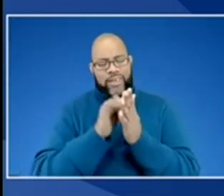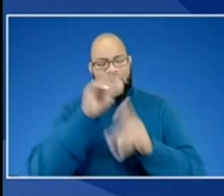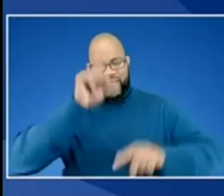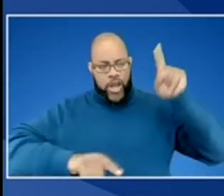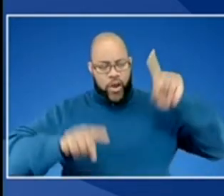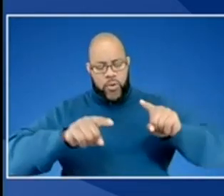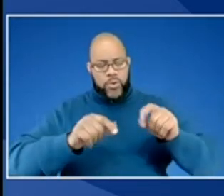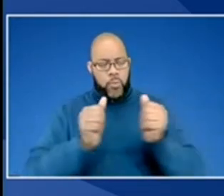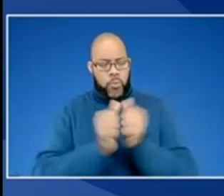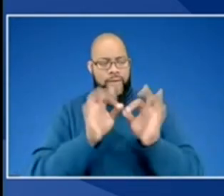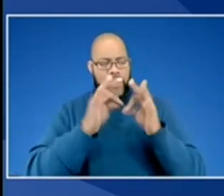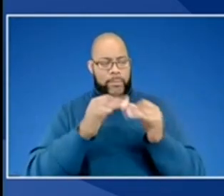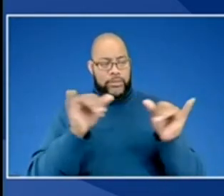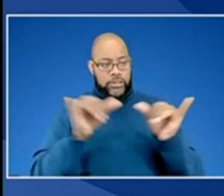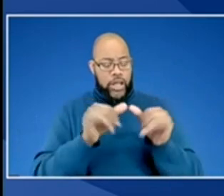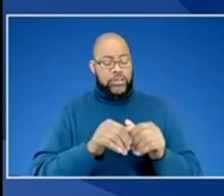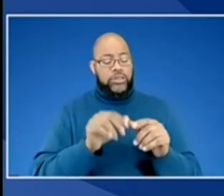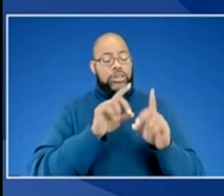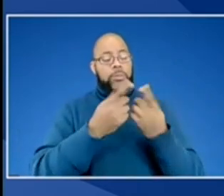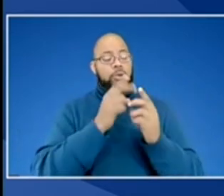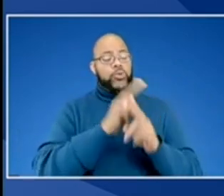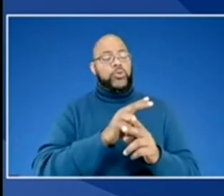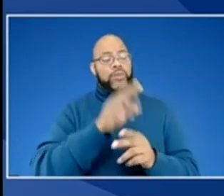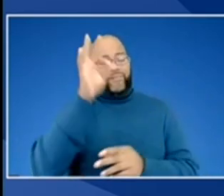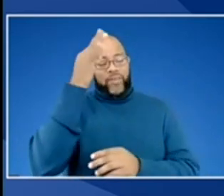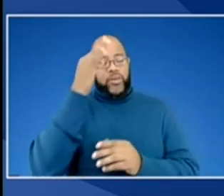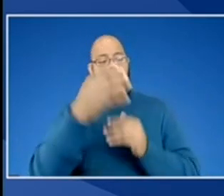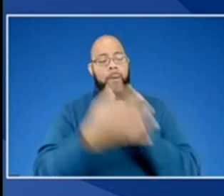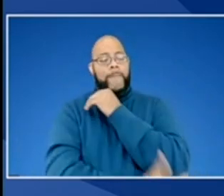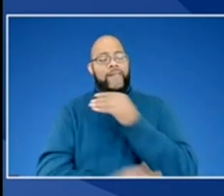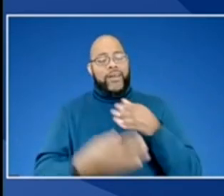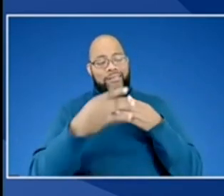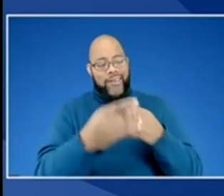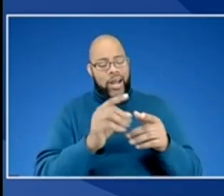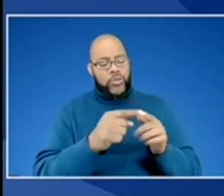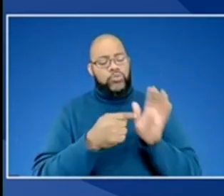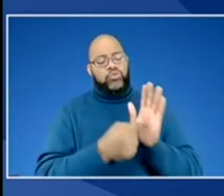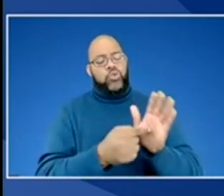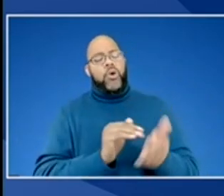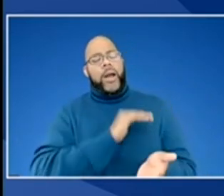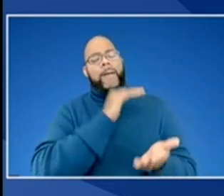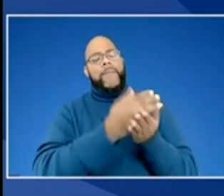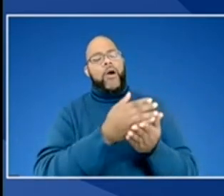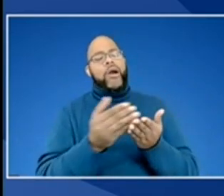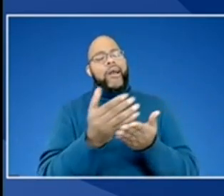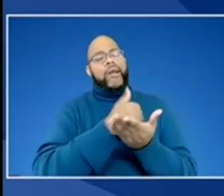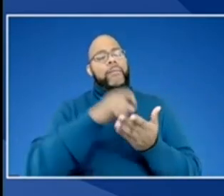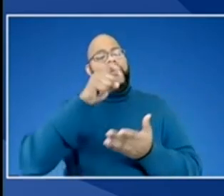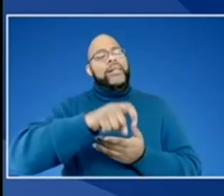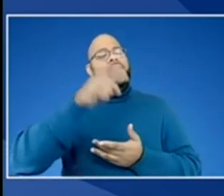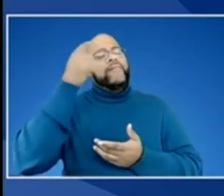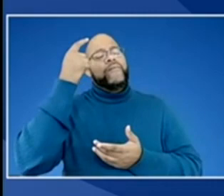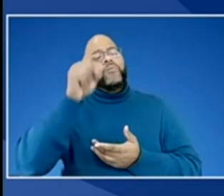The Department uses the Federal Poverty Guidelines as an indicator of the amount of income needed for necessities that